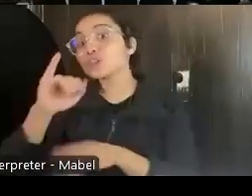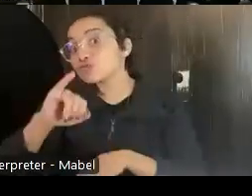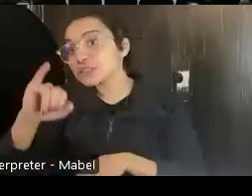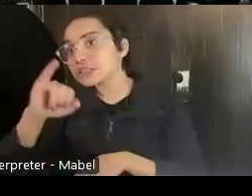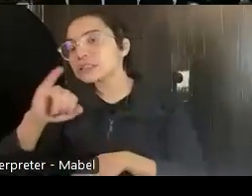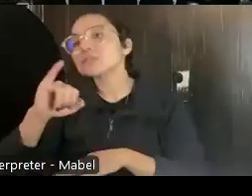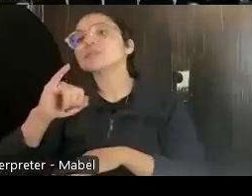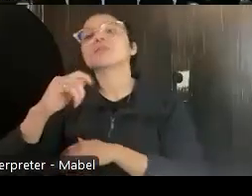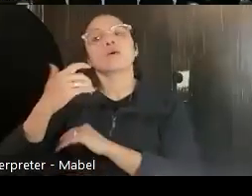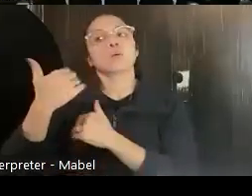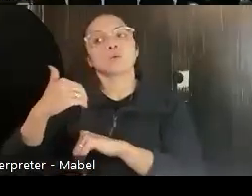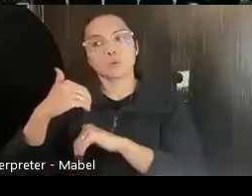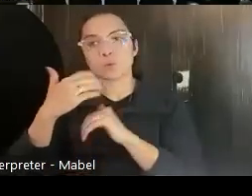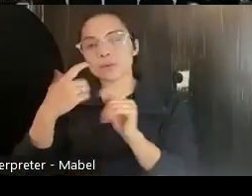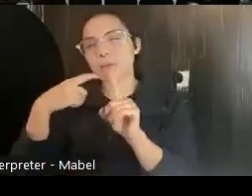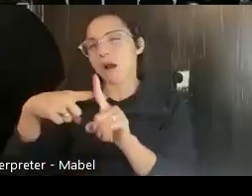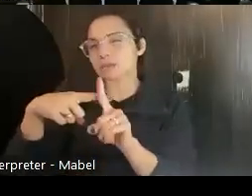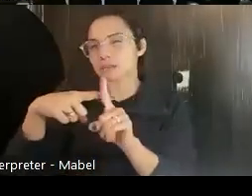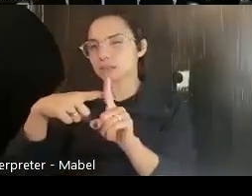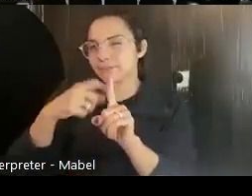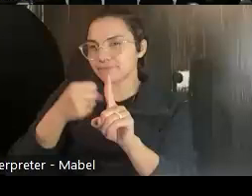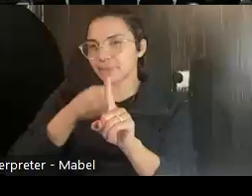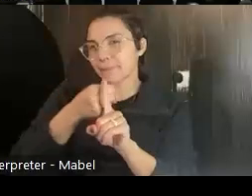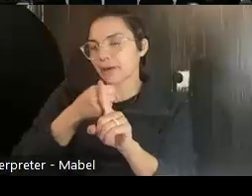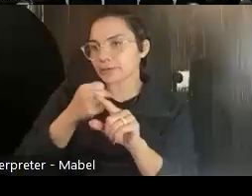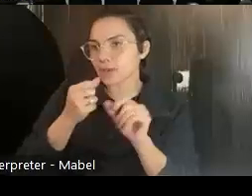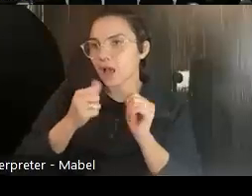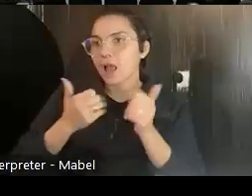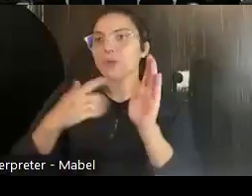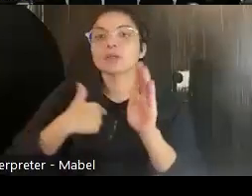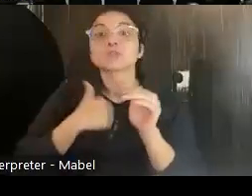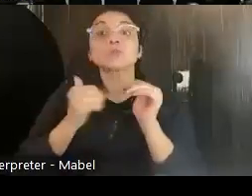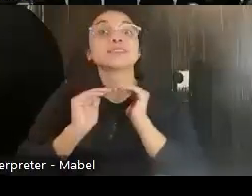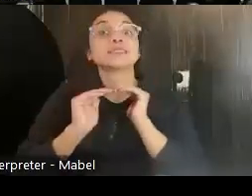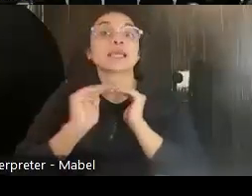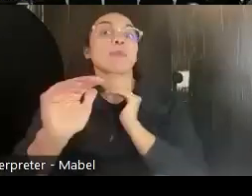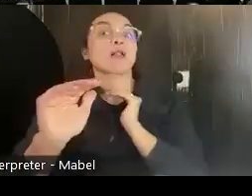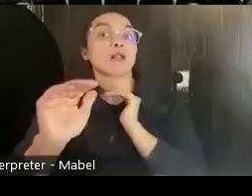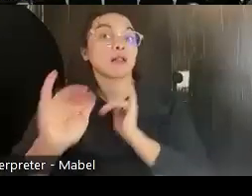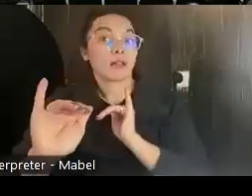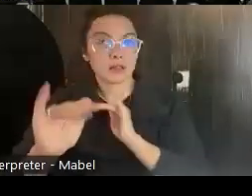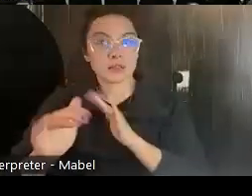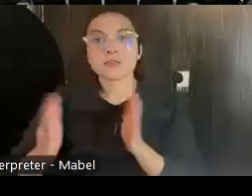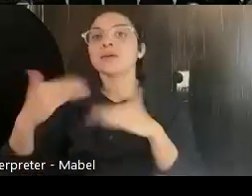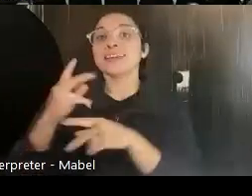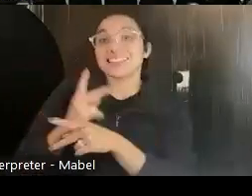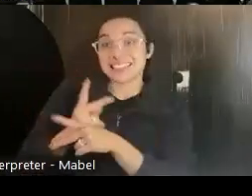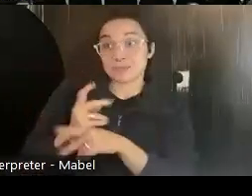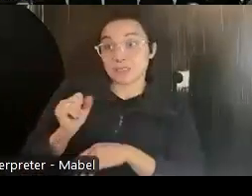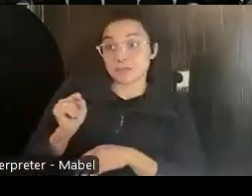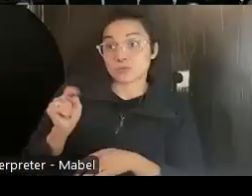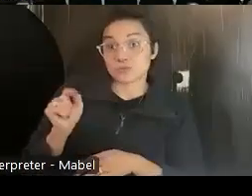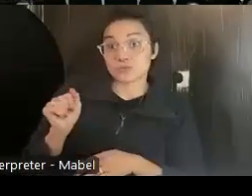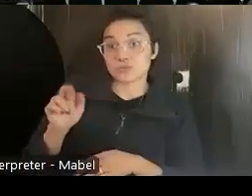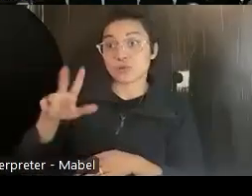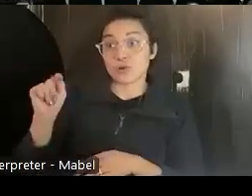tremendously helps us be stable part of keeping the start Services located within the Urgent Care